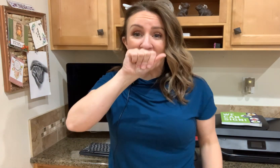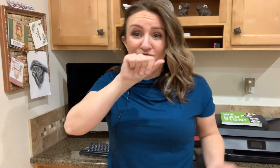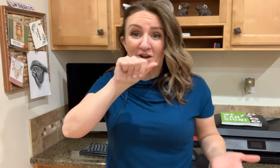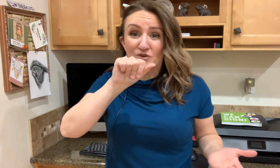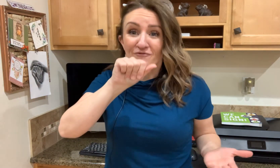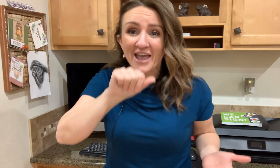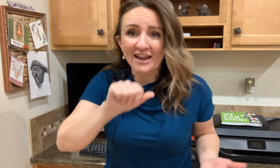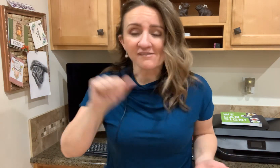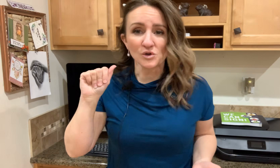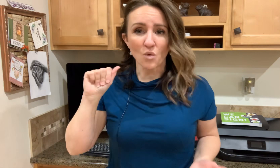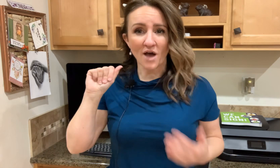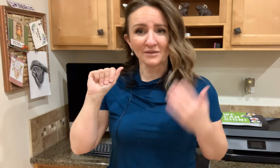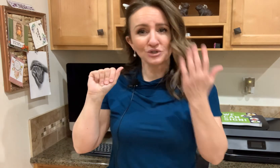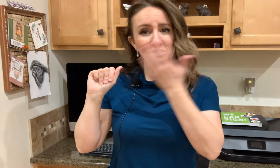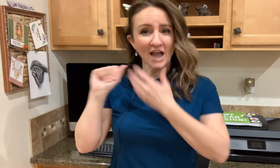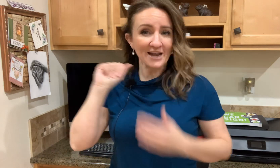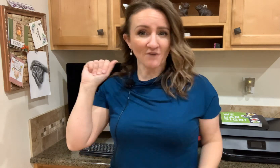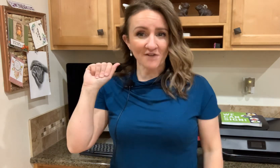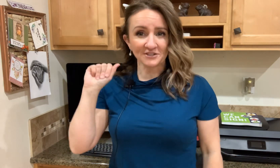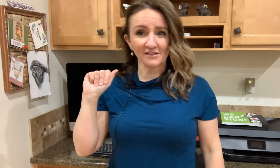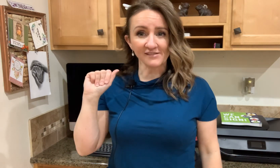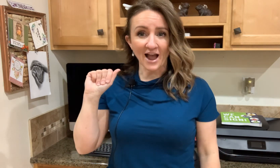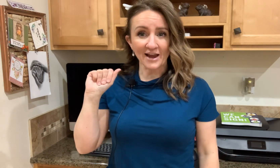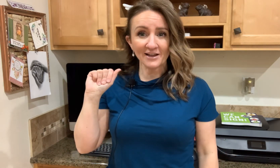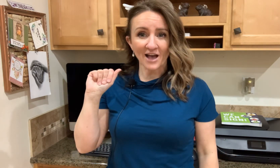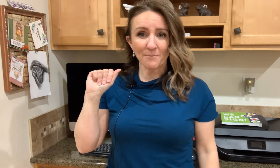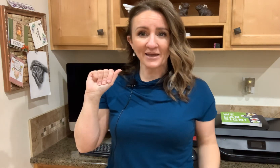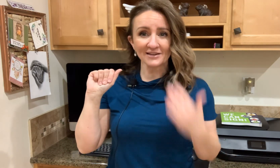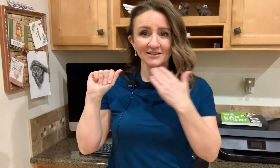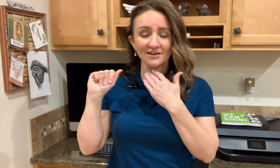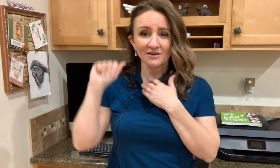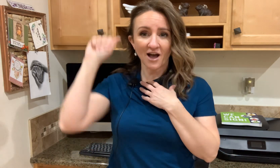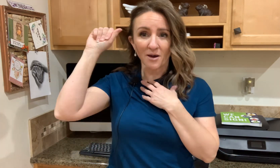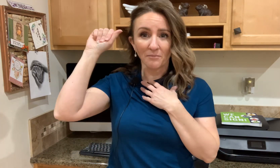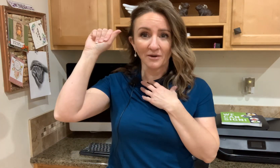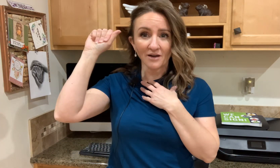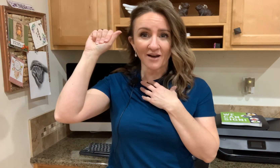in front of your face you want them just kind of off to the side, but not up